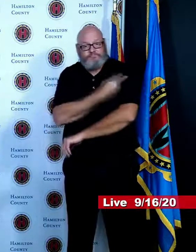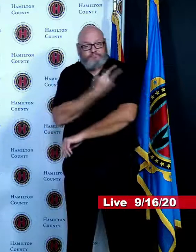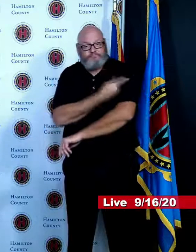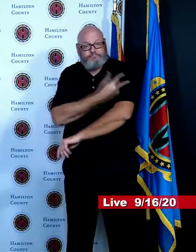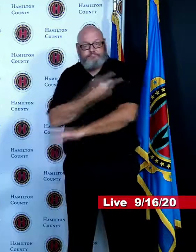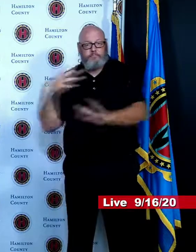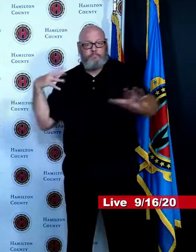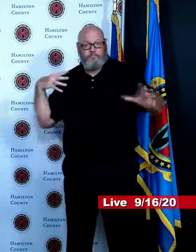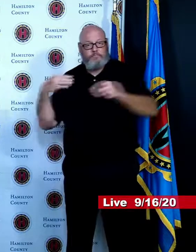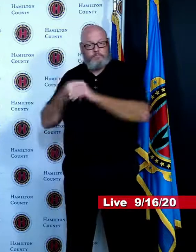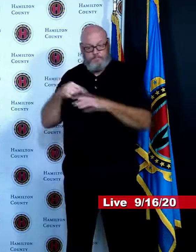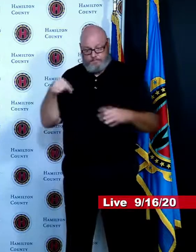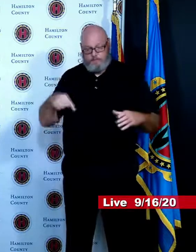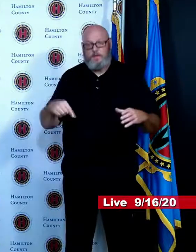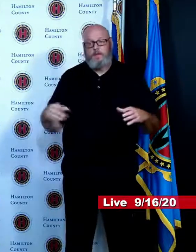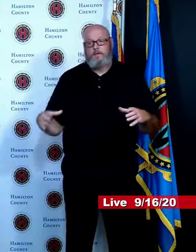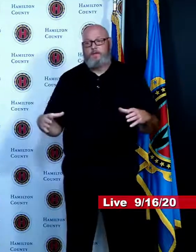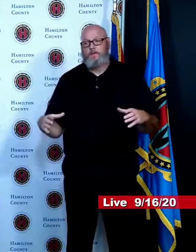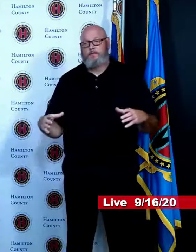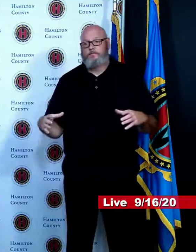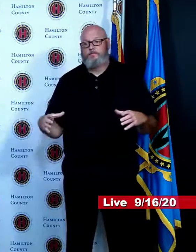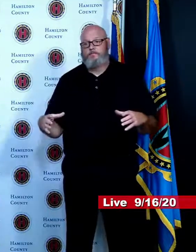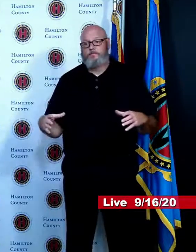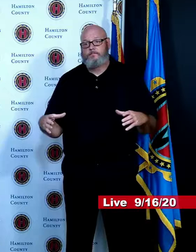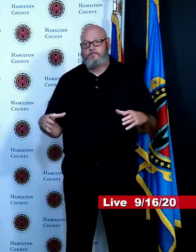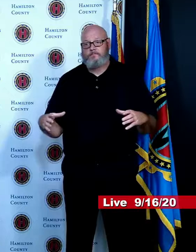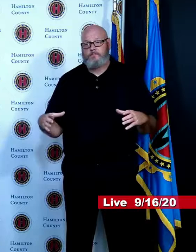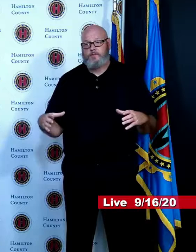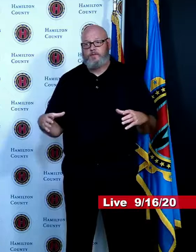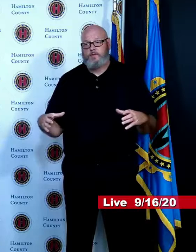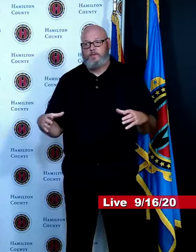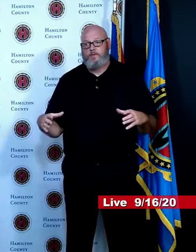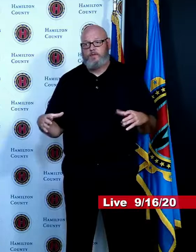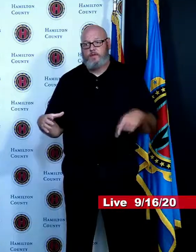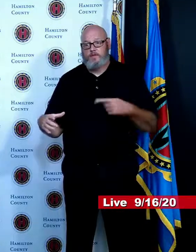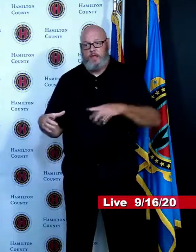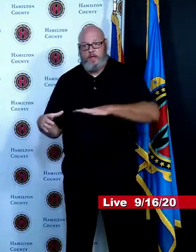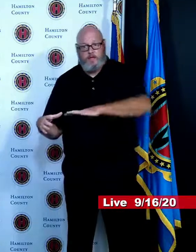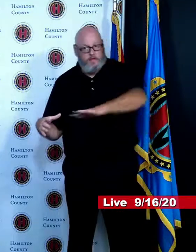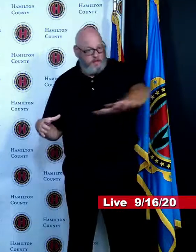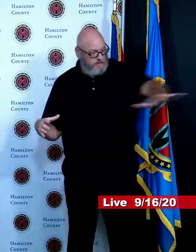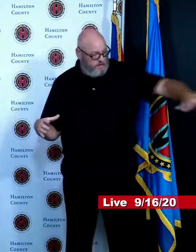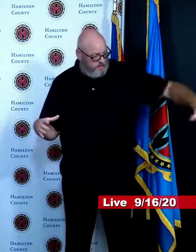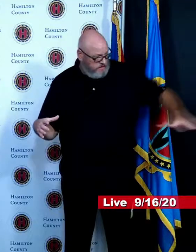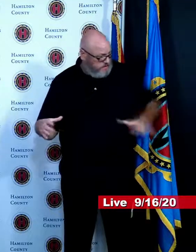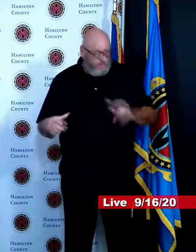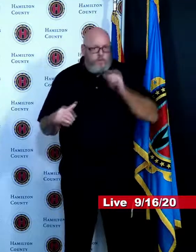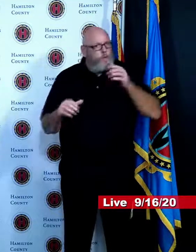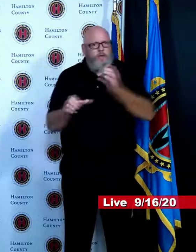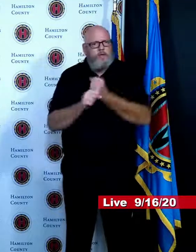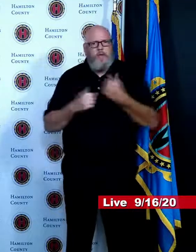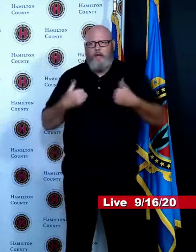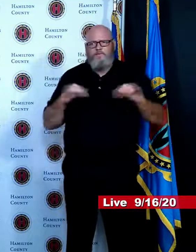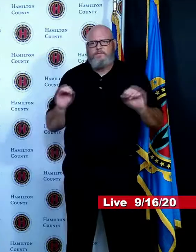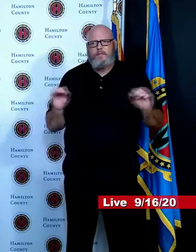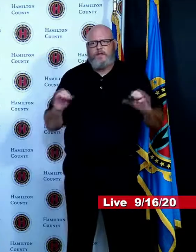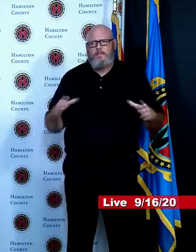vaccine because it only lasts for really six months six to eight months and the flu strain changes but yet we have achieved herd immunity through the